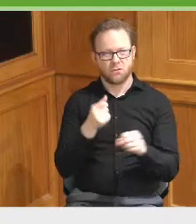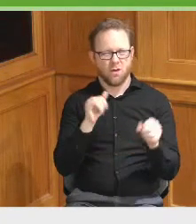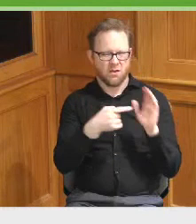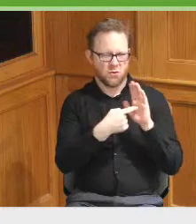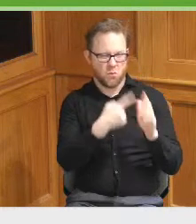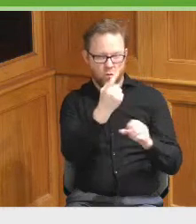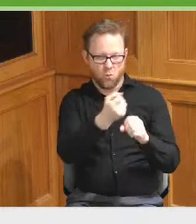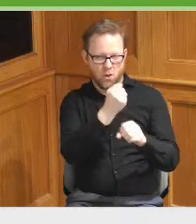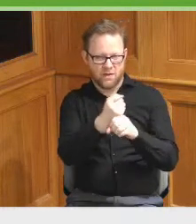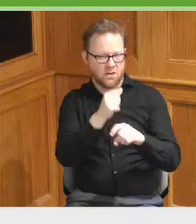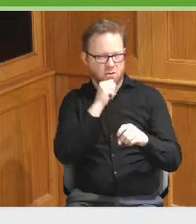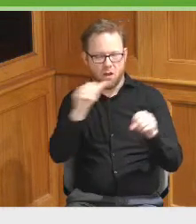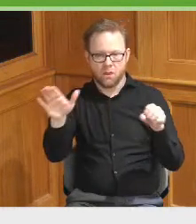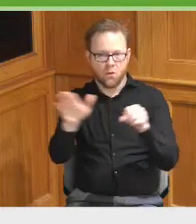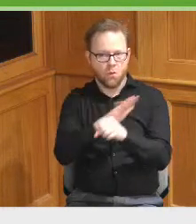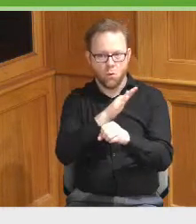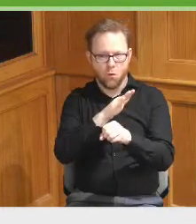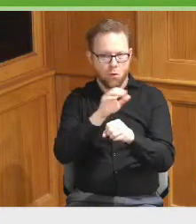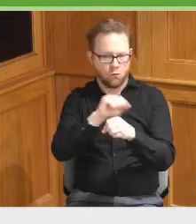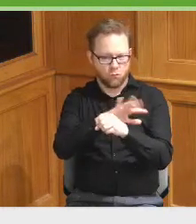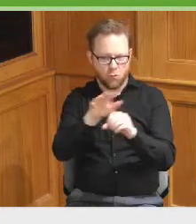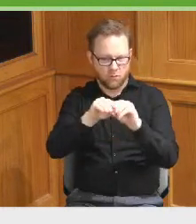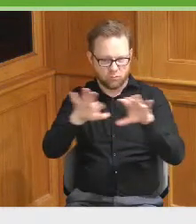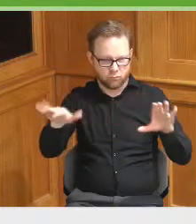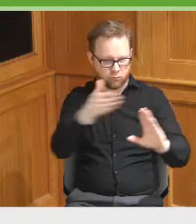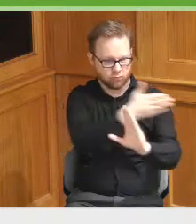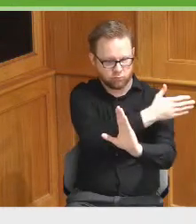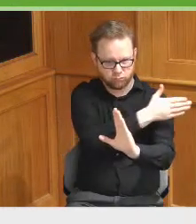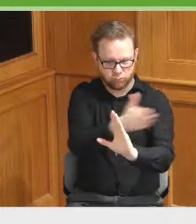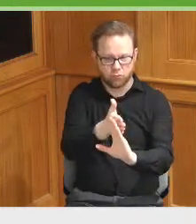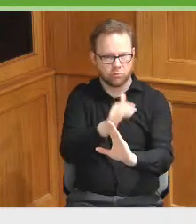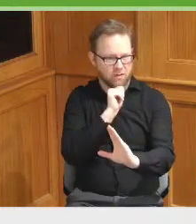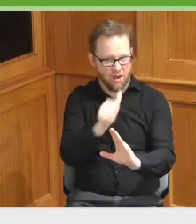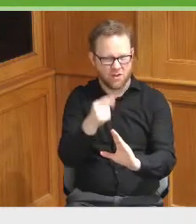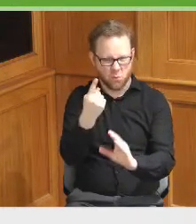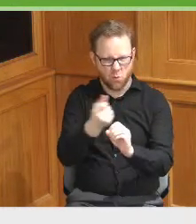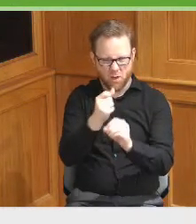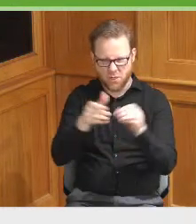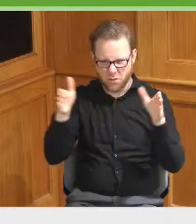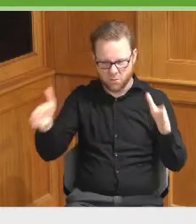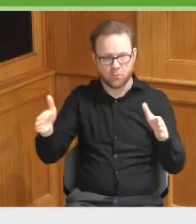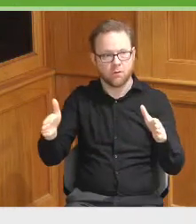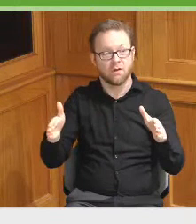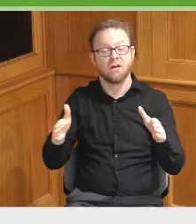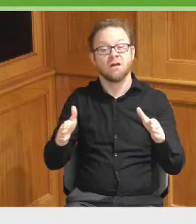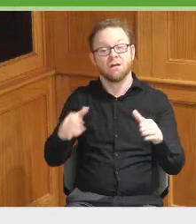to the entire pandemic we continue to not see anything like that mountain that we saw back at